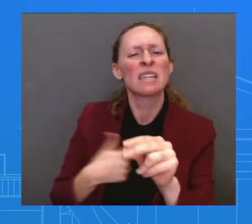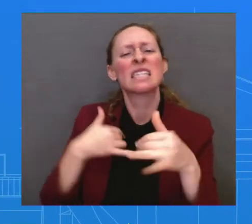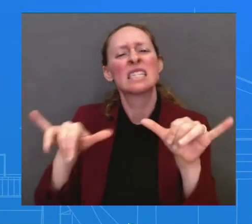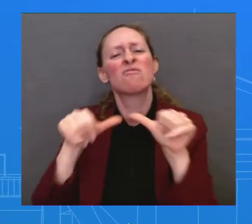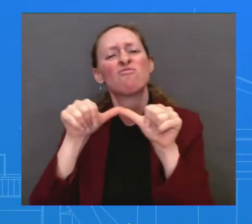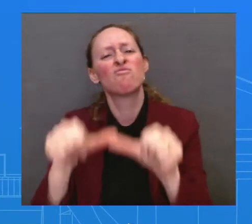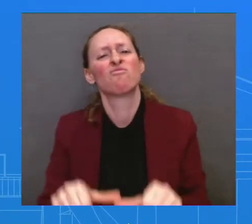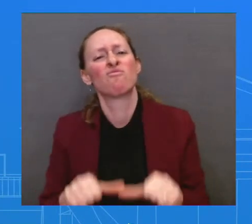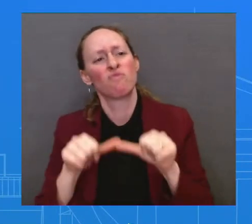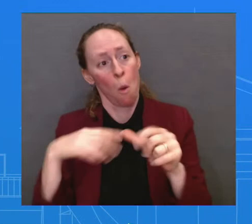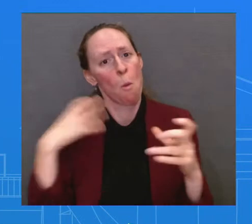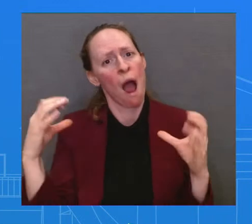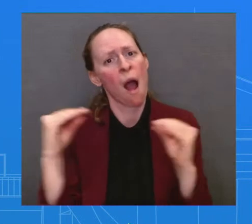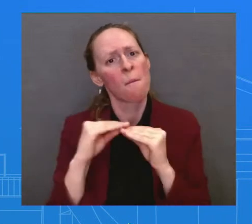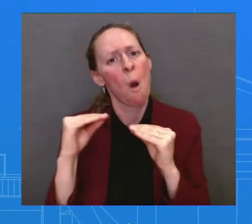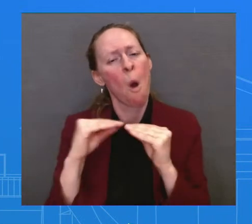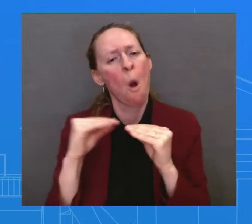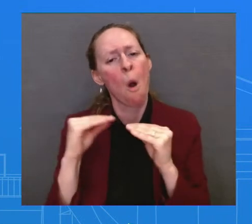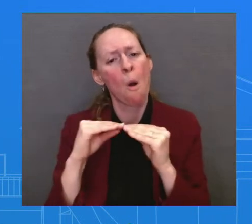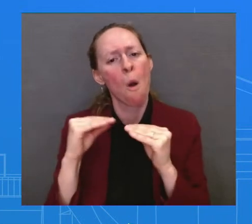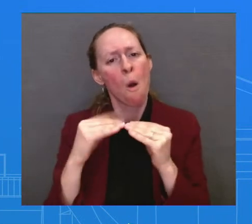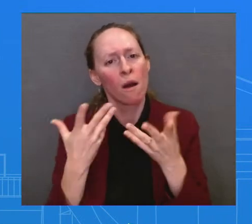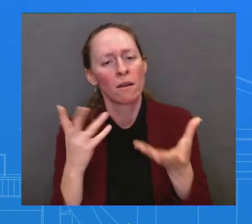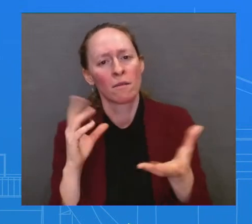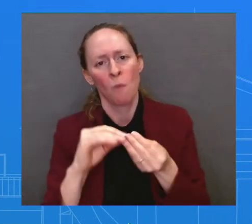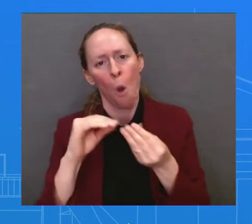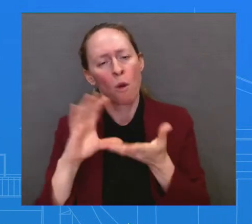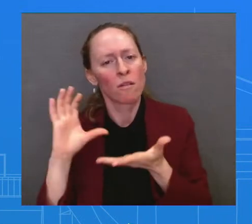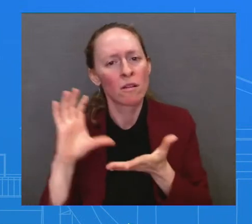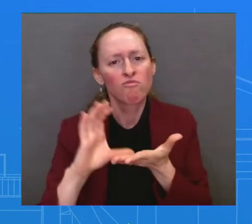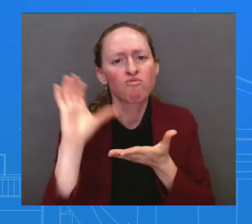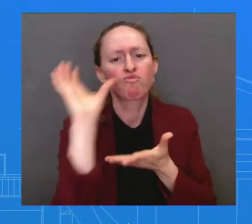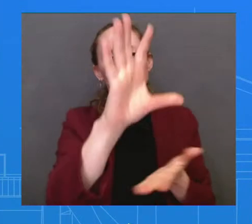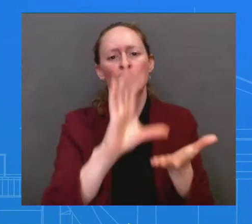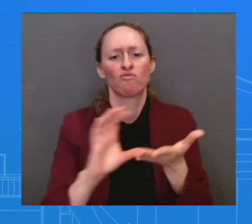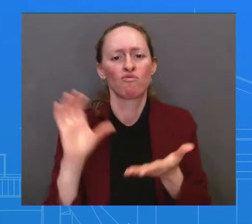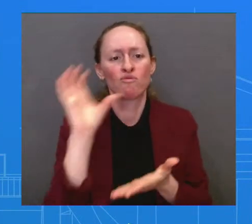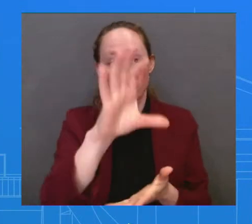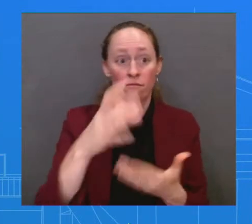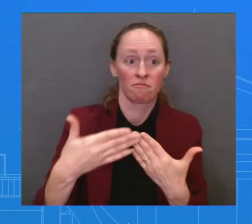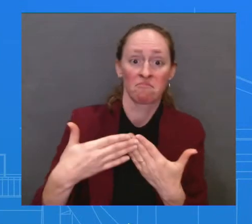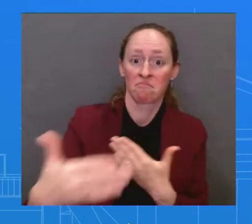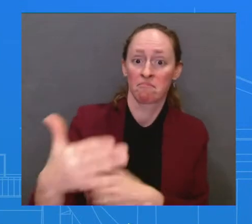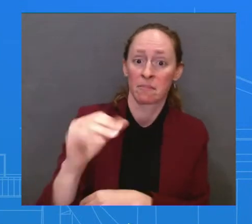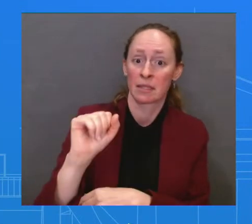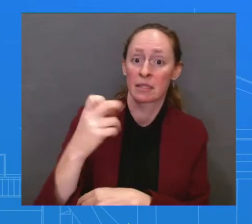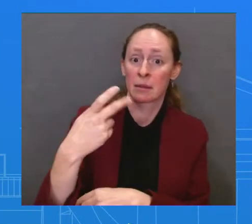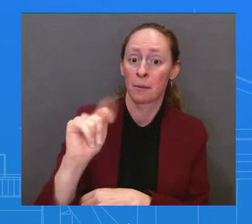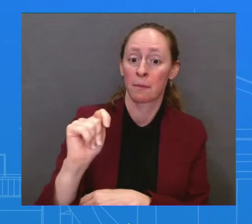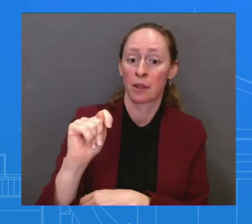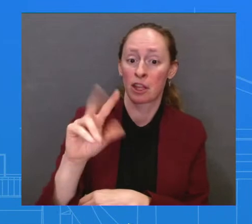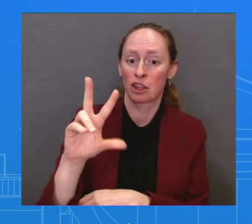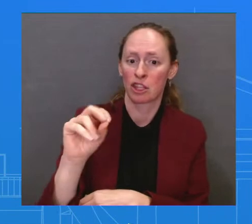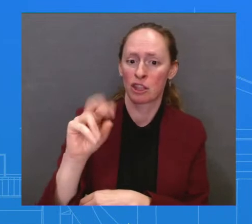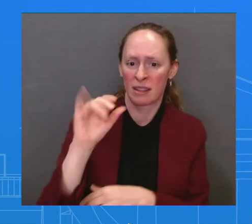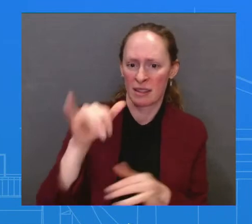so, after September 30th -- meaning that we would like additional resources from the Congress on October 1st to be able to ensure that there's no disruption